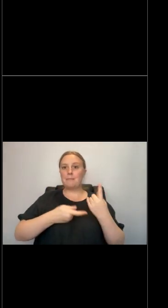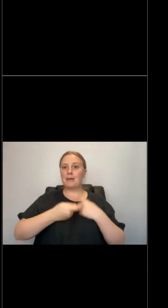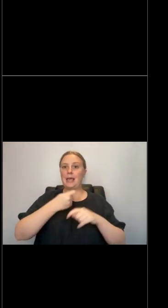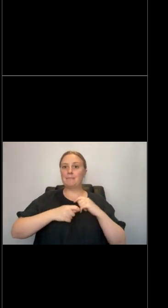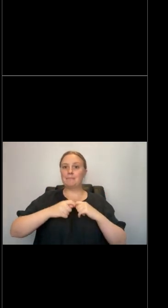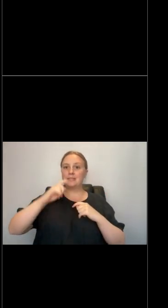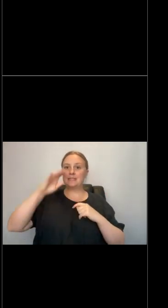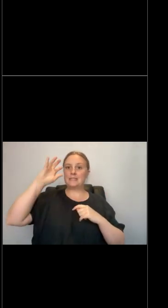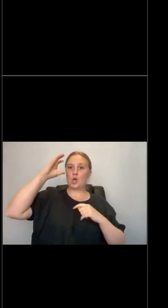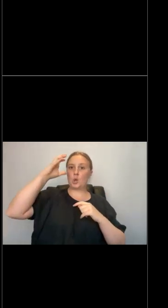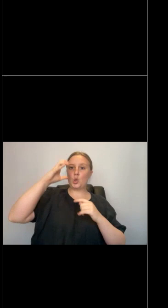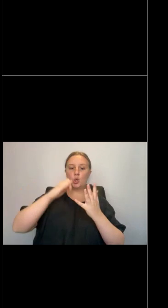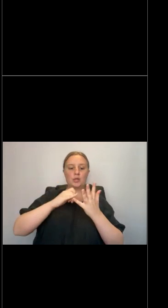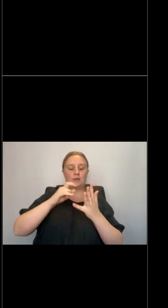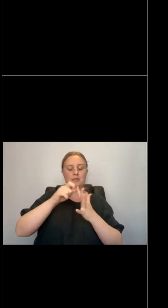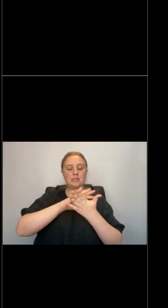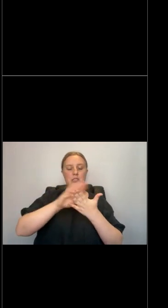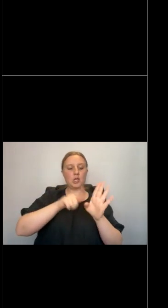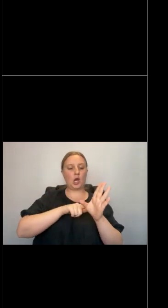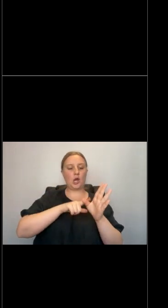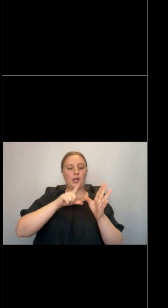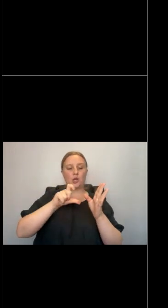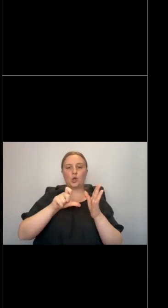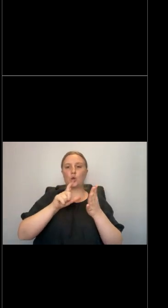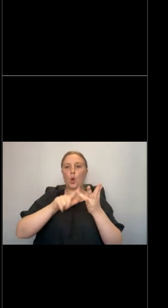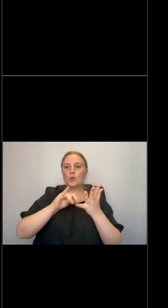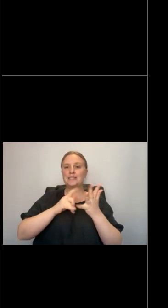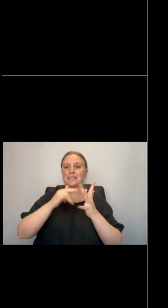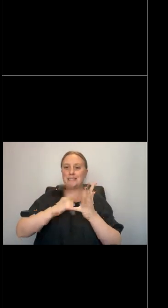sometimes that can just be a temporary thing. And so after a period of treatment